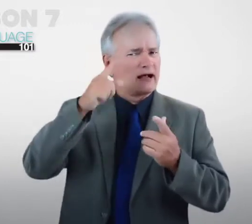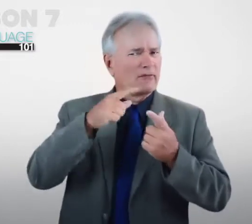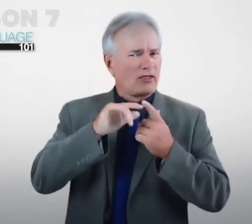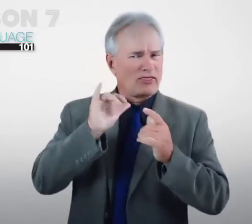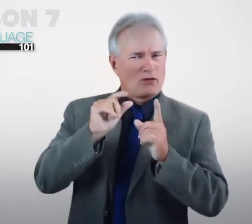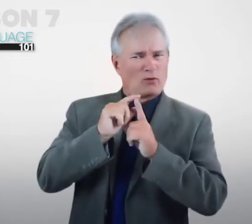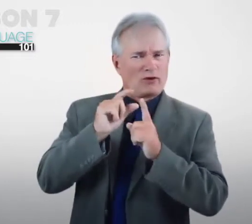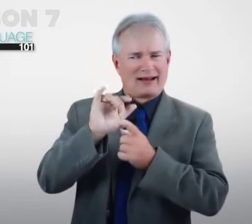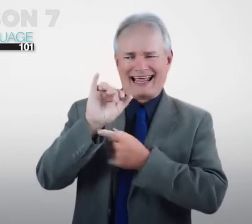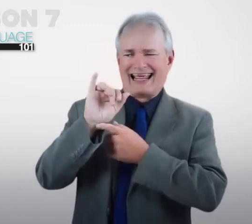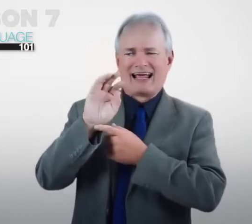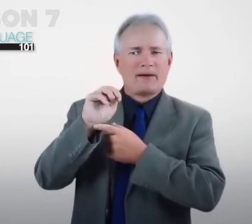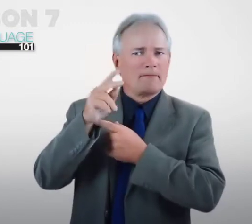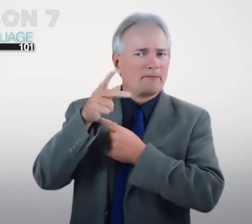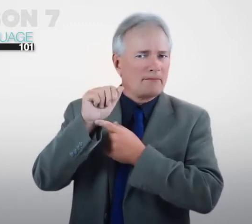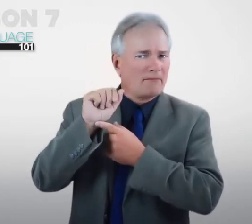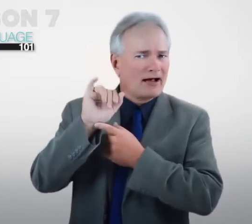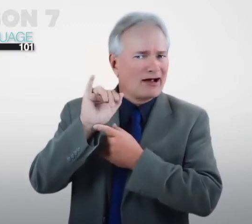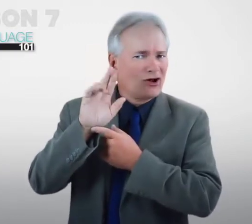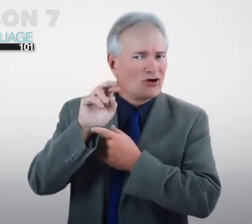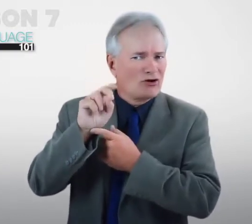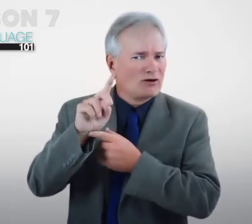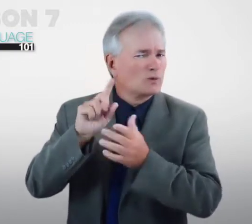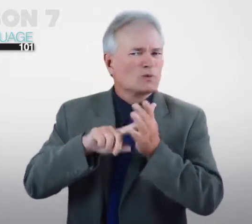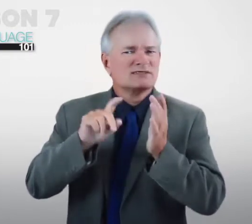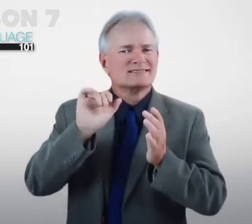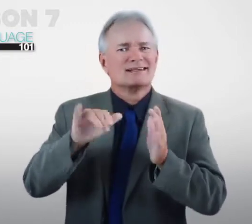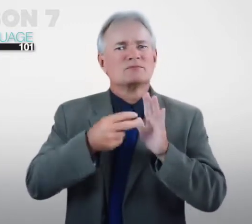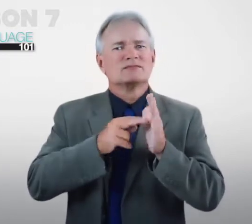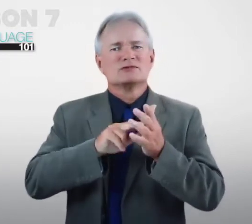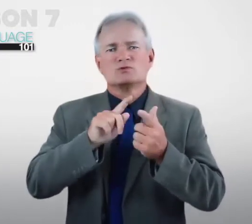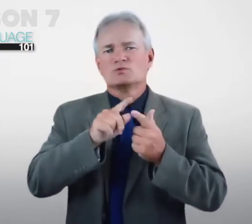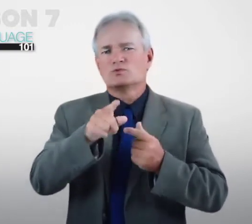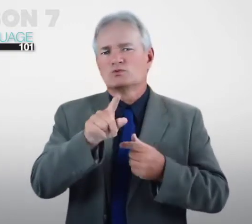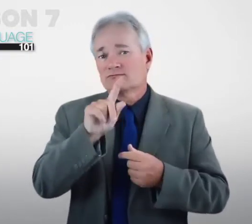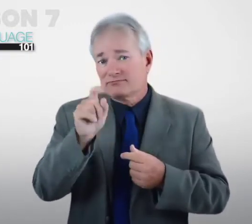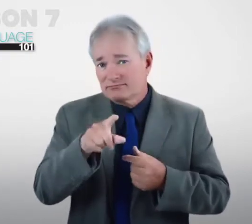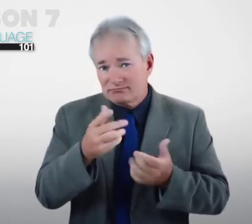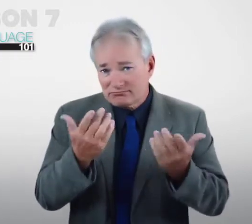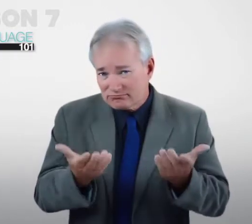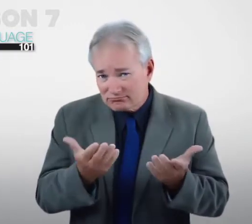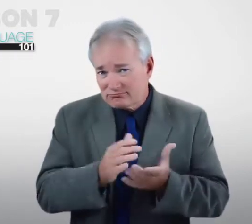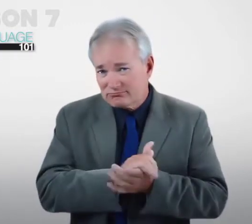Well, let's think about that word for a moment. Impaired. What does that mean to you?